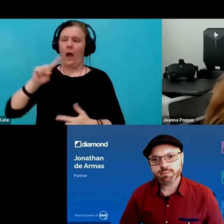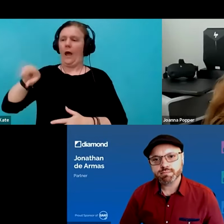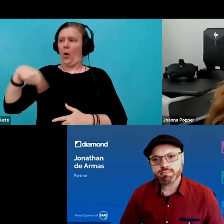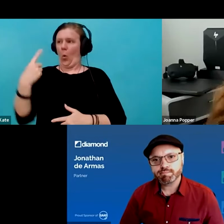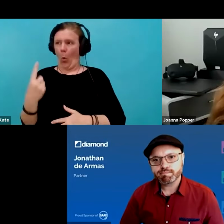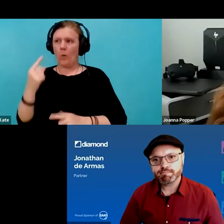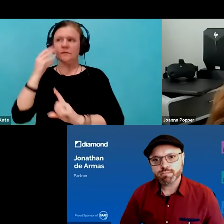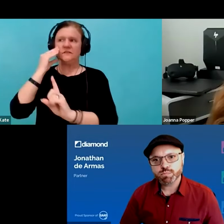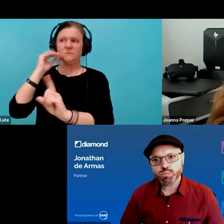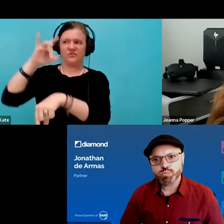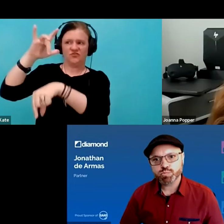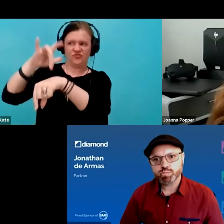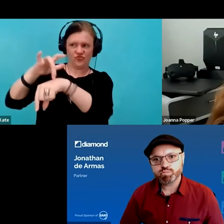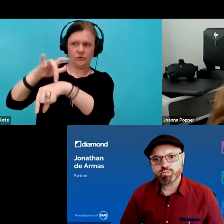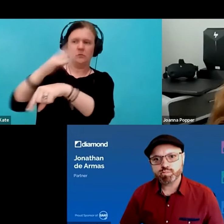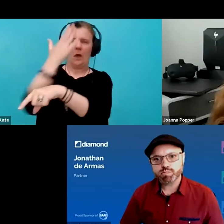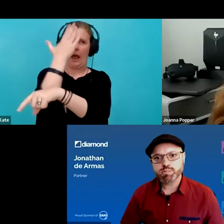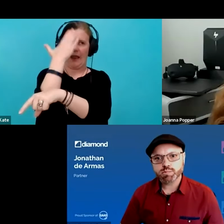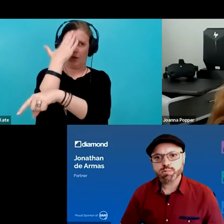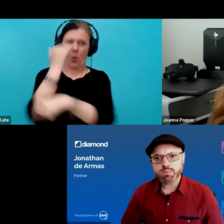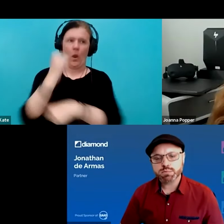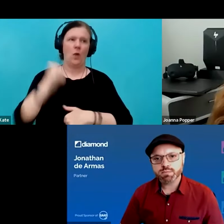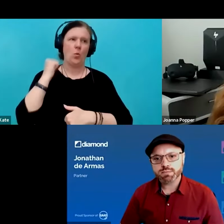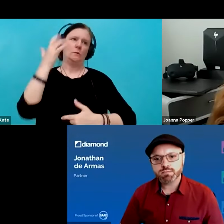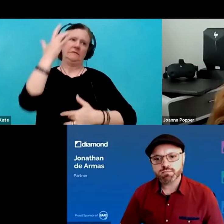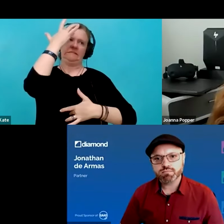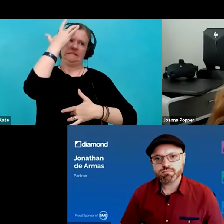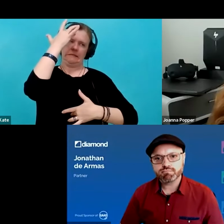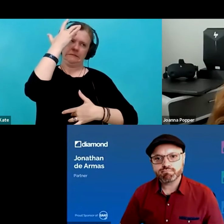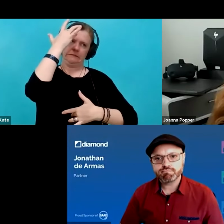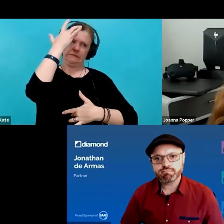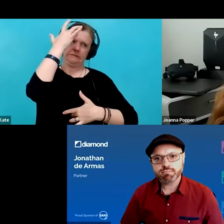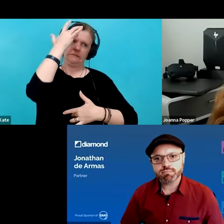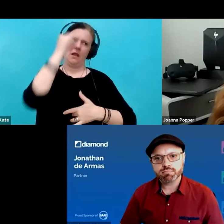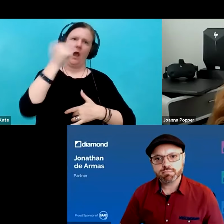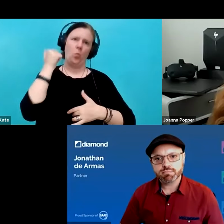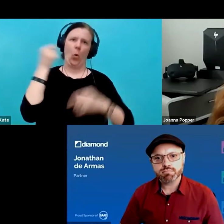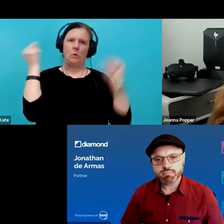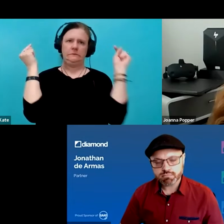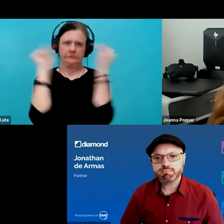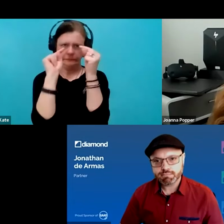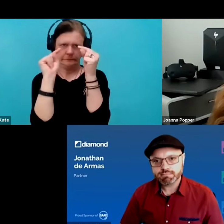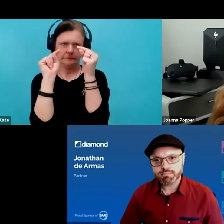that I know aren't going to like adversely affect me and make me